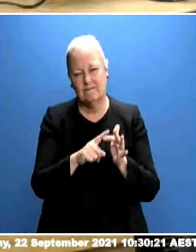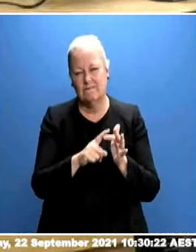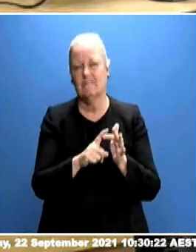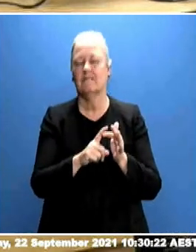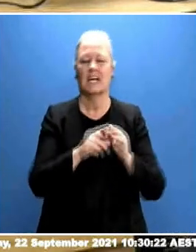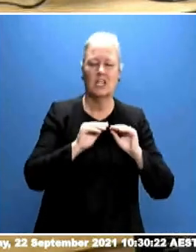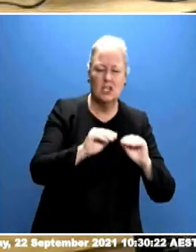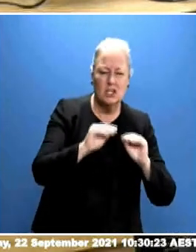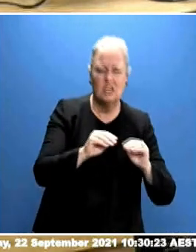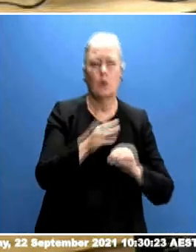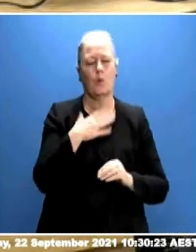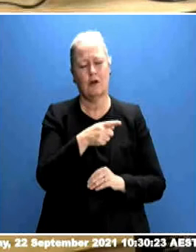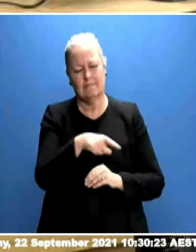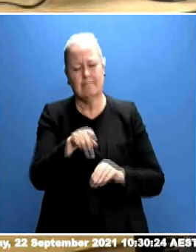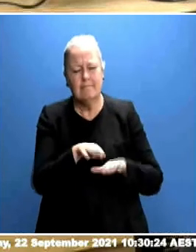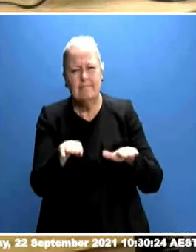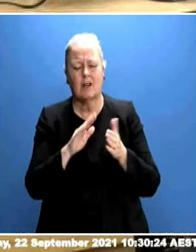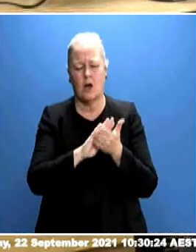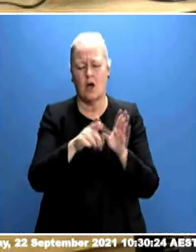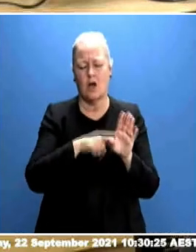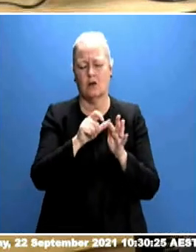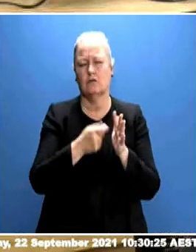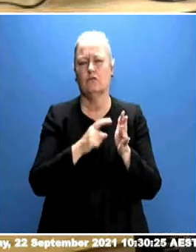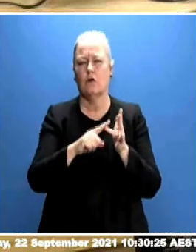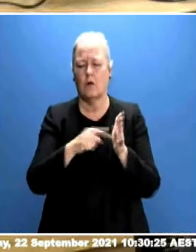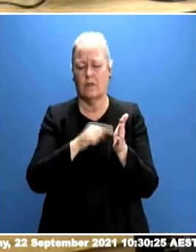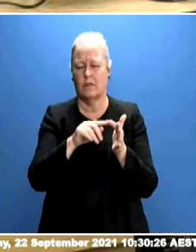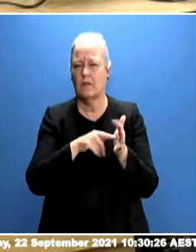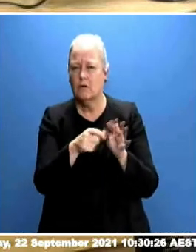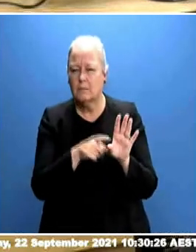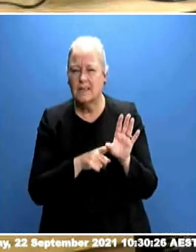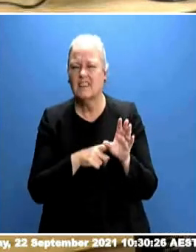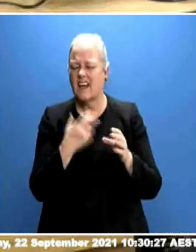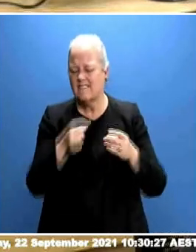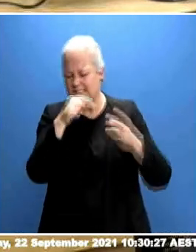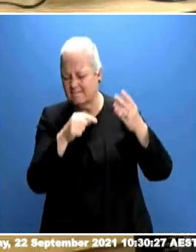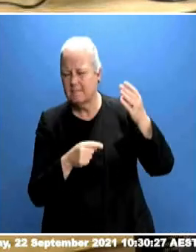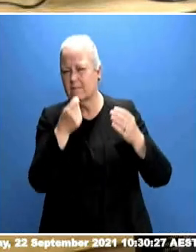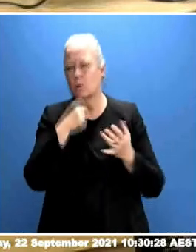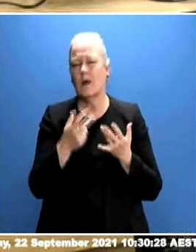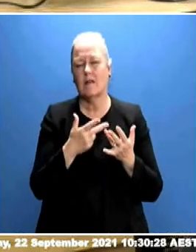I also wanted to do hydrotherapy and there was a few other things,